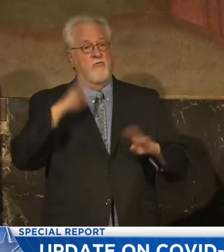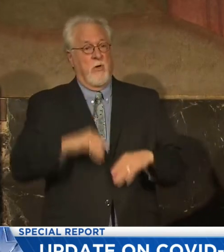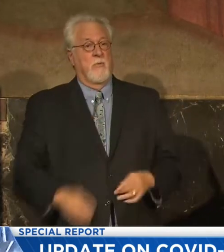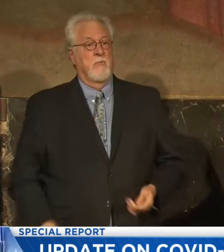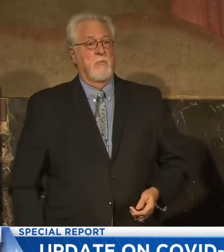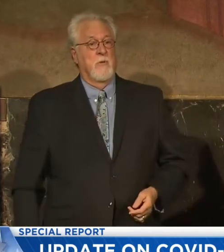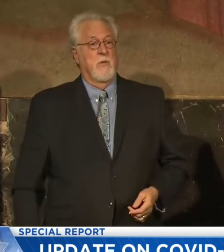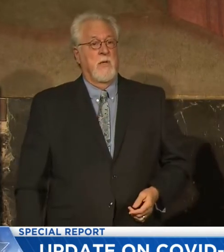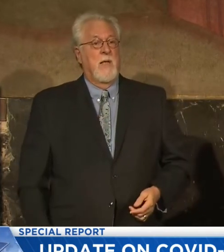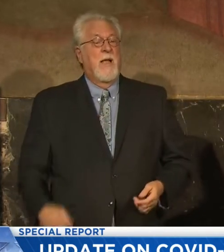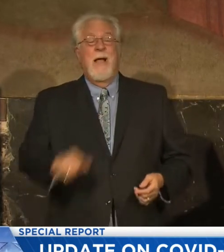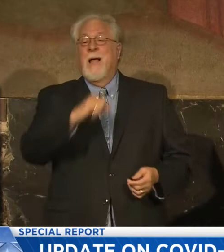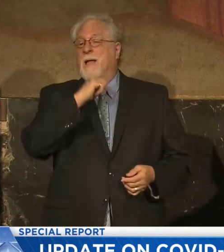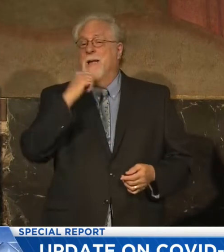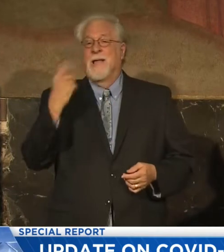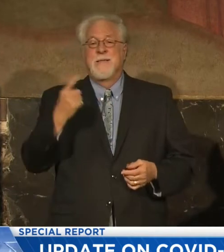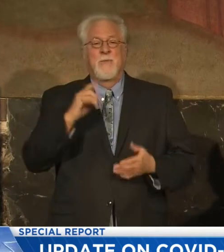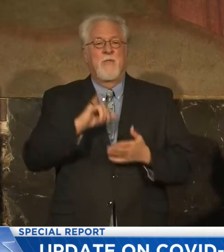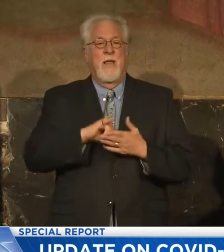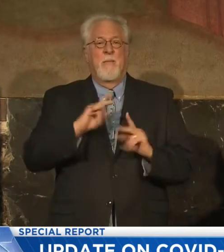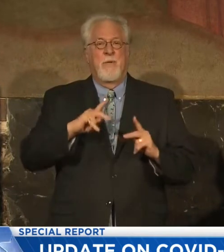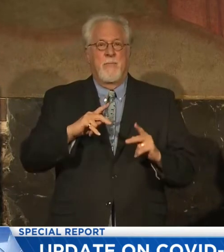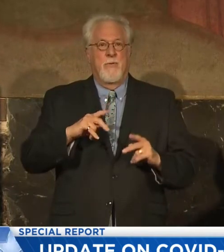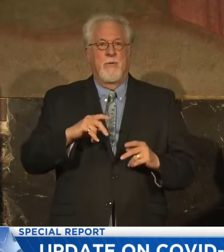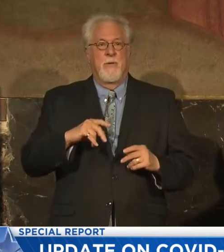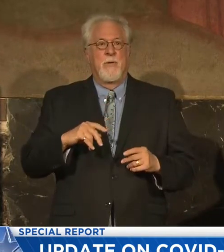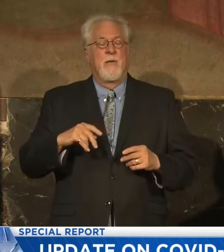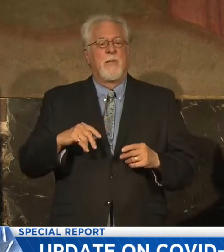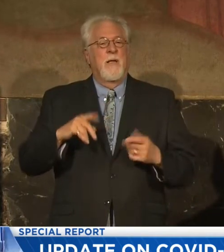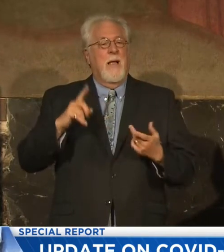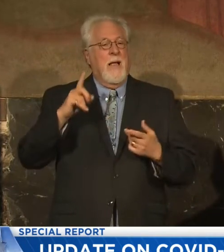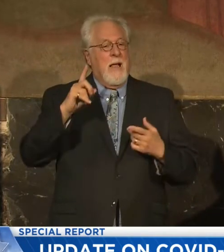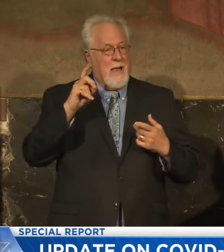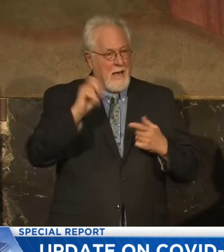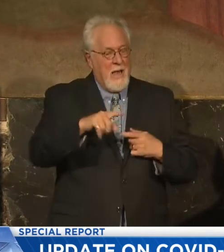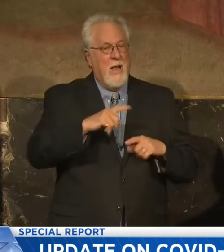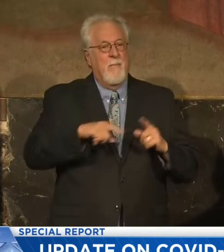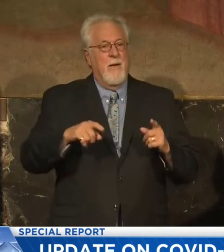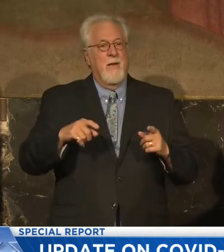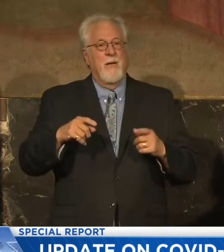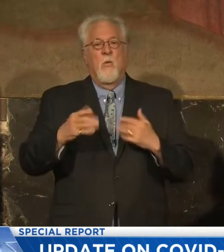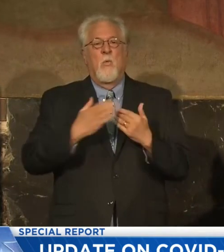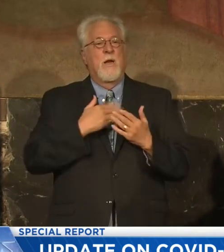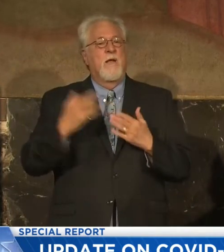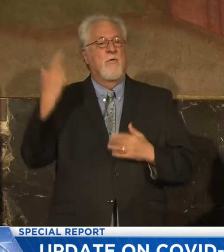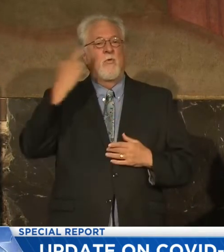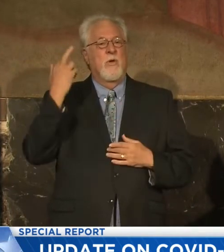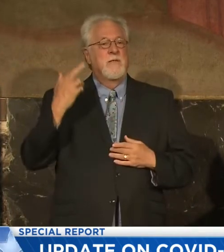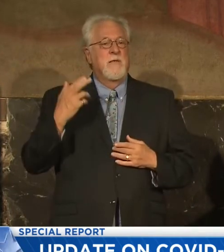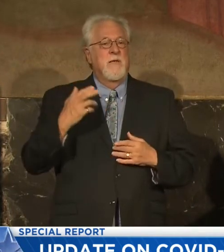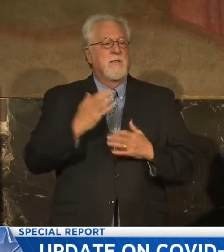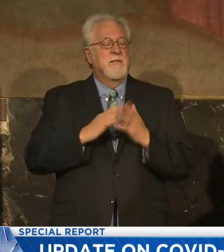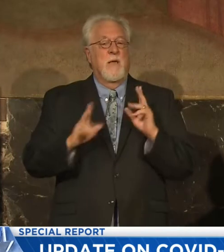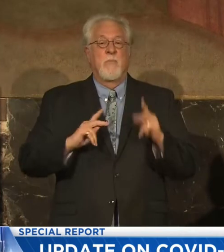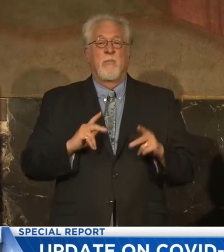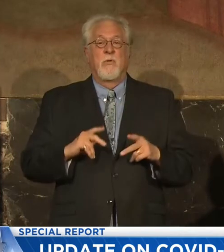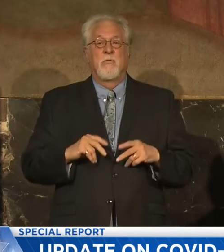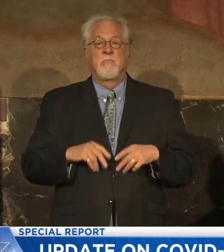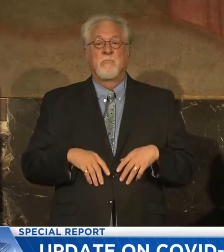TODAY. THOSE WHO DON'T ARE ASKING FOR TROUBLE. THOSE WHO DON'T ARE ASKING FOR TROUBLE.